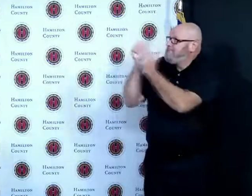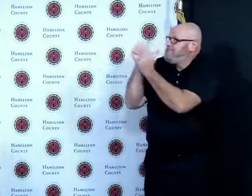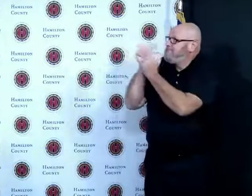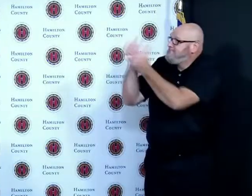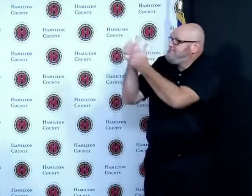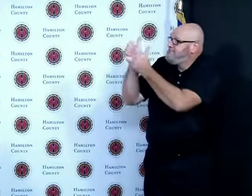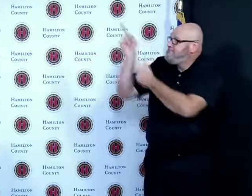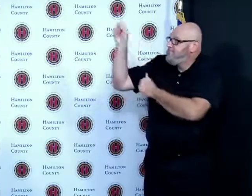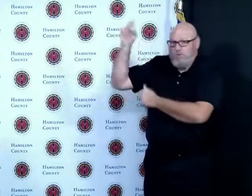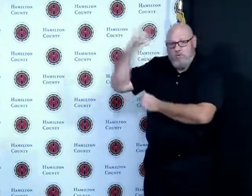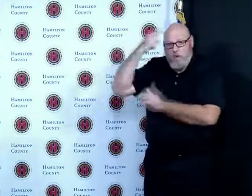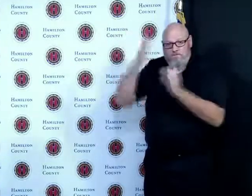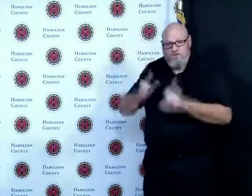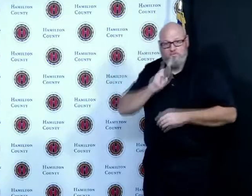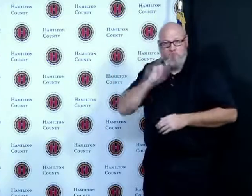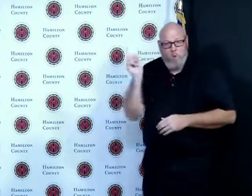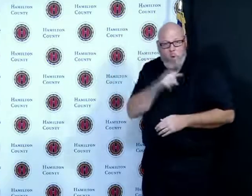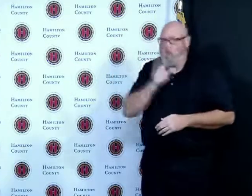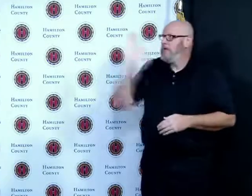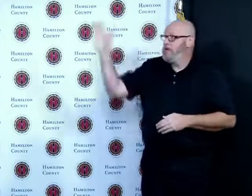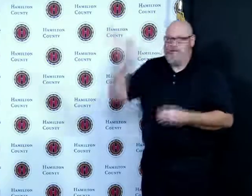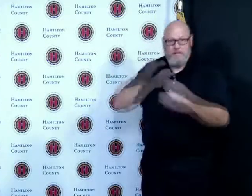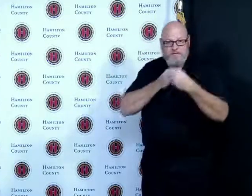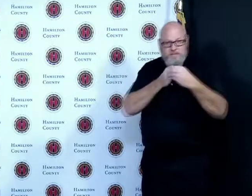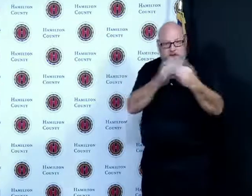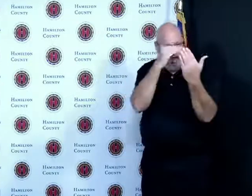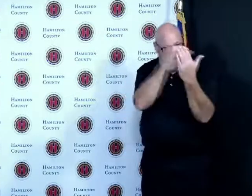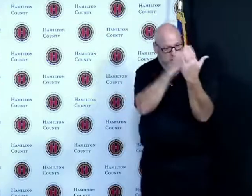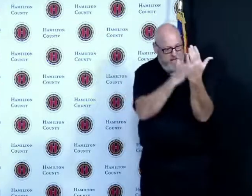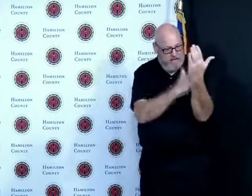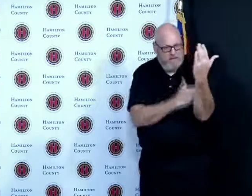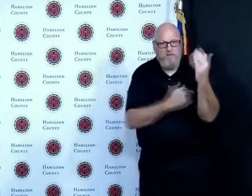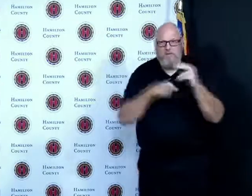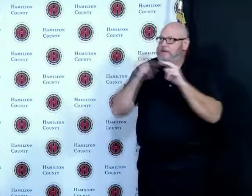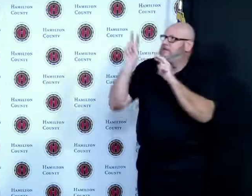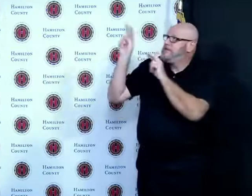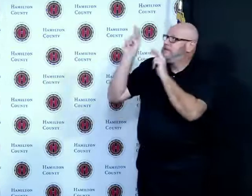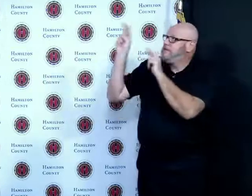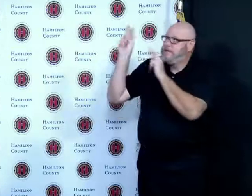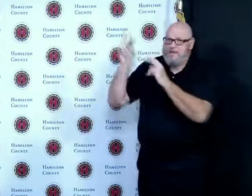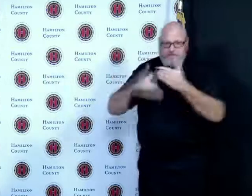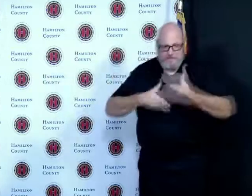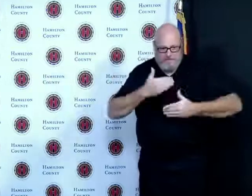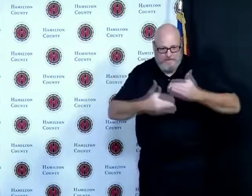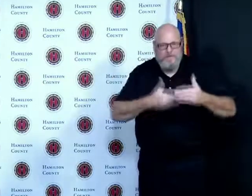other challenge is for people to understand how to sign up I've heard from a lot of constituents